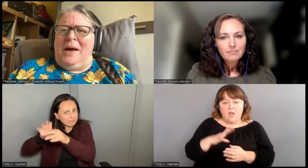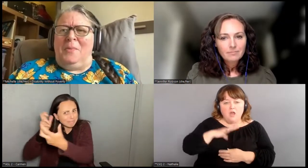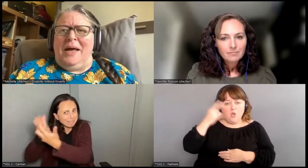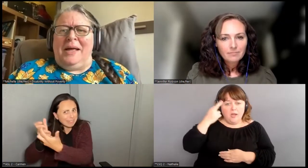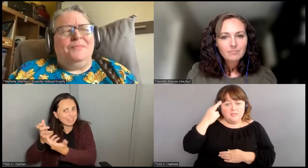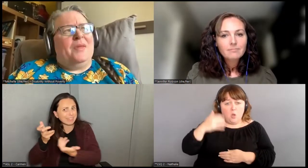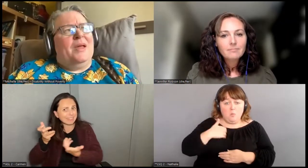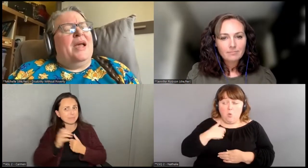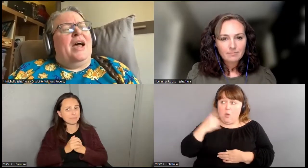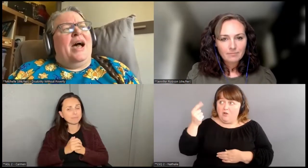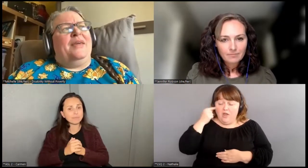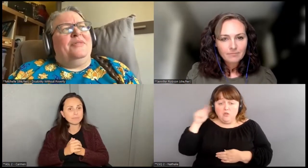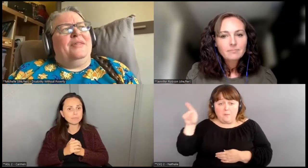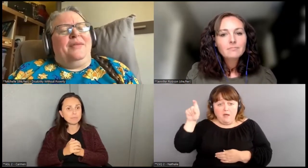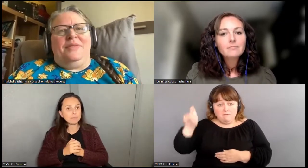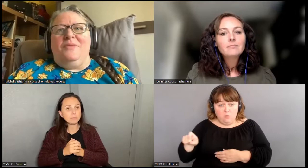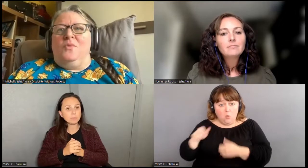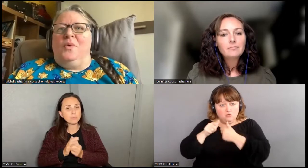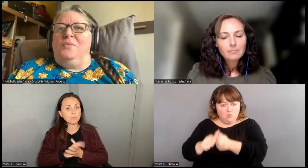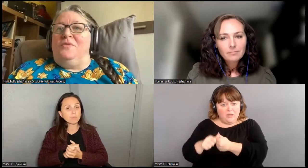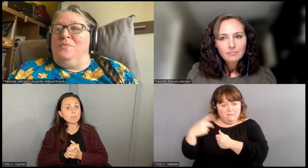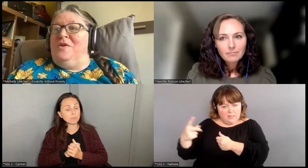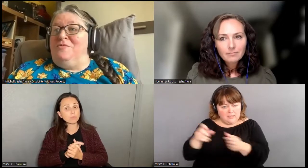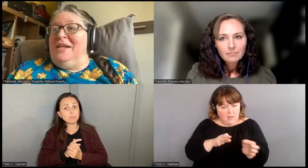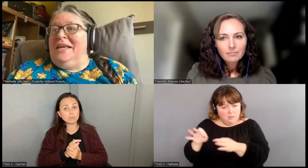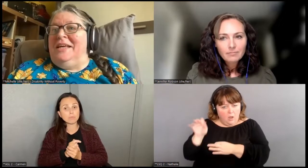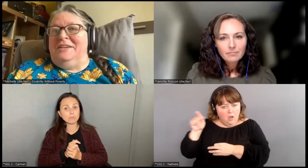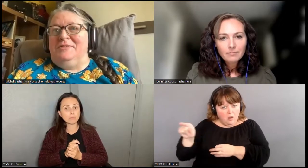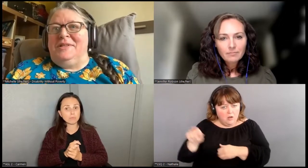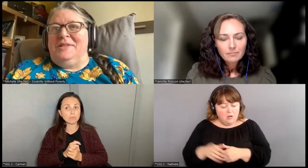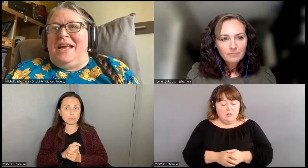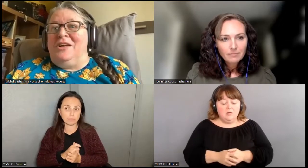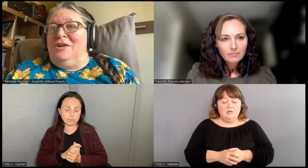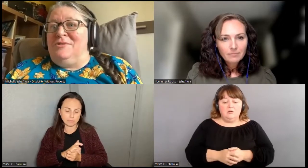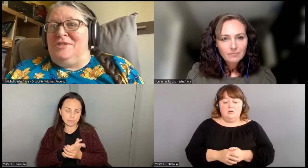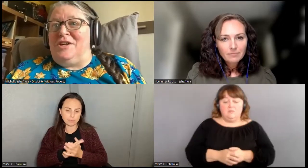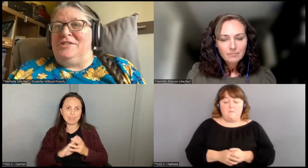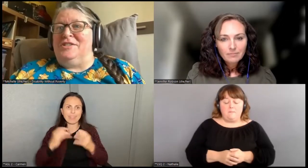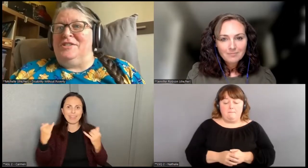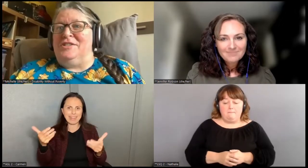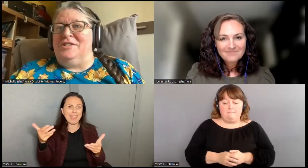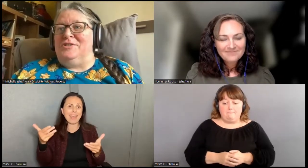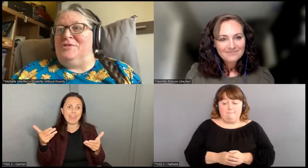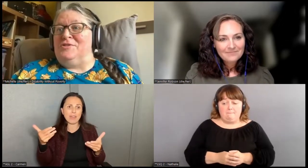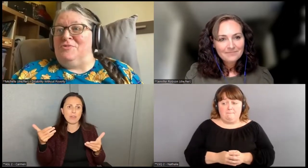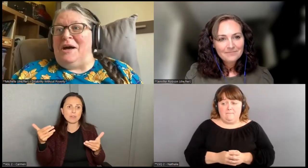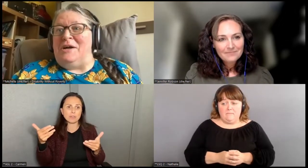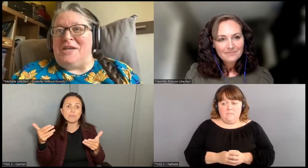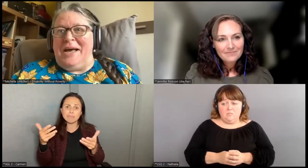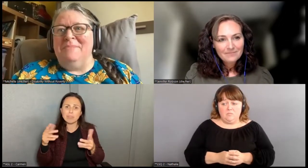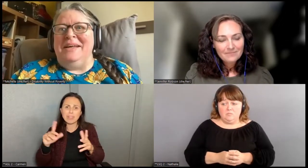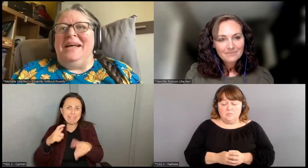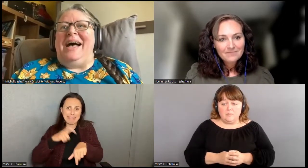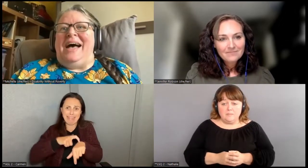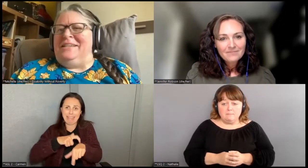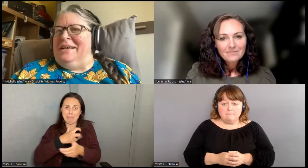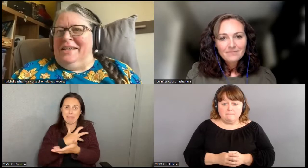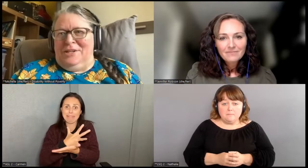AND WHITE WAY. I THINK WE ARE REALLY GETTING CLOSE TO STARTING TO RUN OUT OF TIME. AND